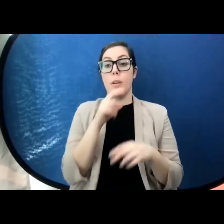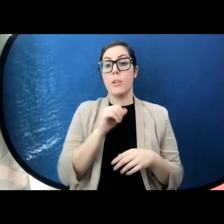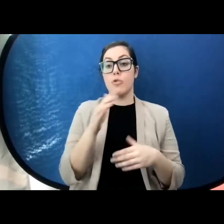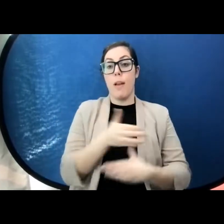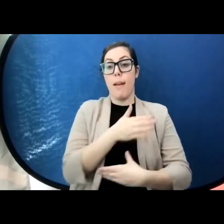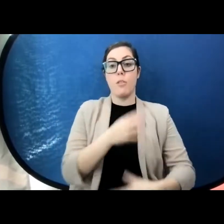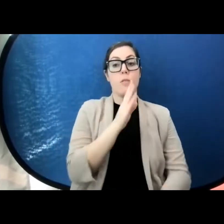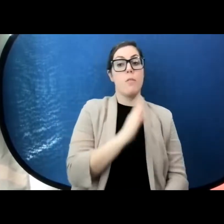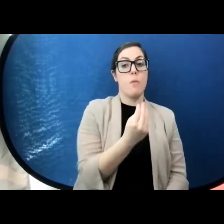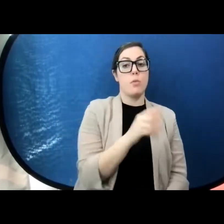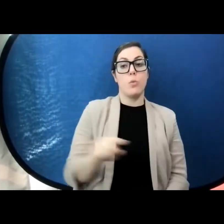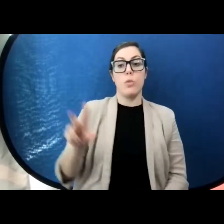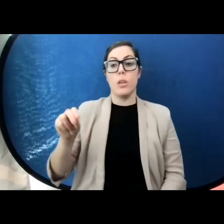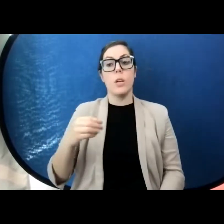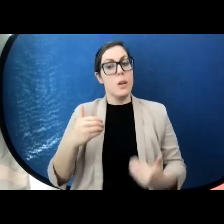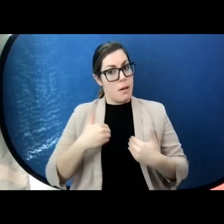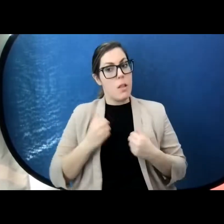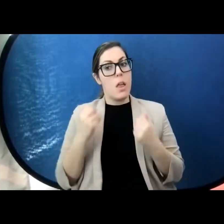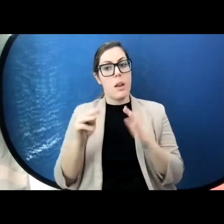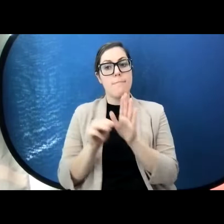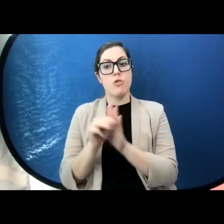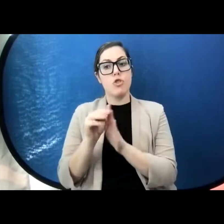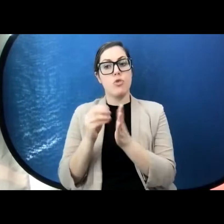but we have a lot of mature students at my institution that study abroad